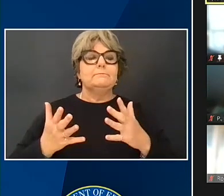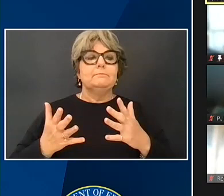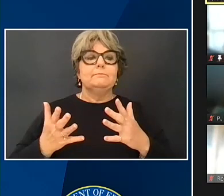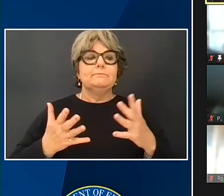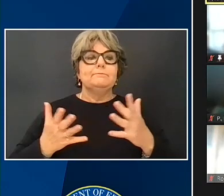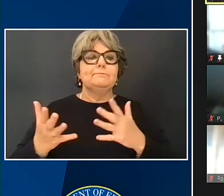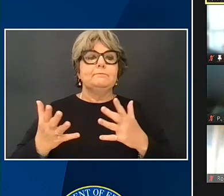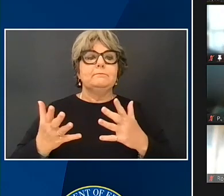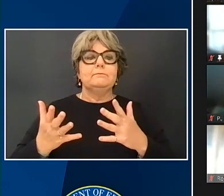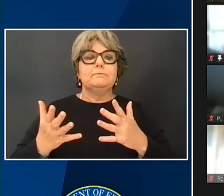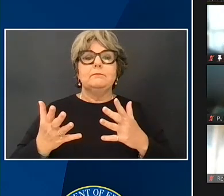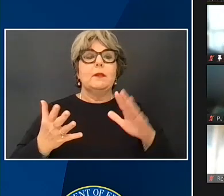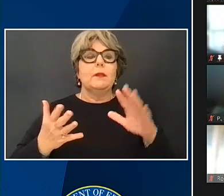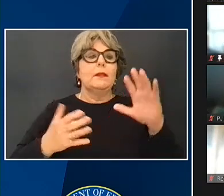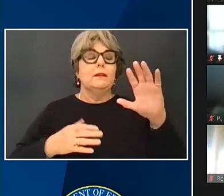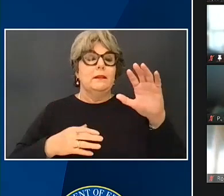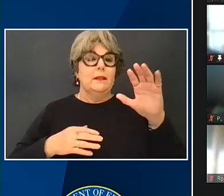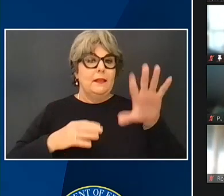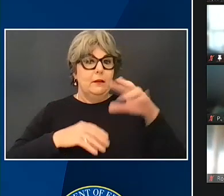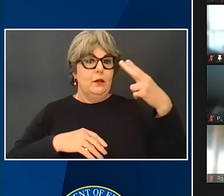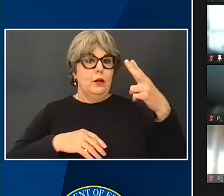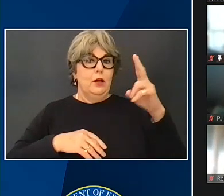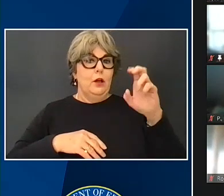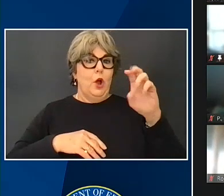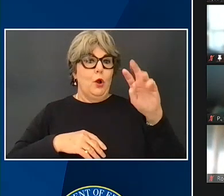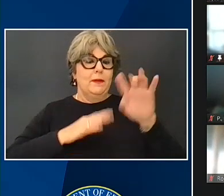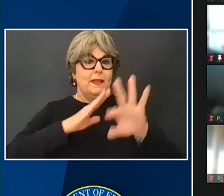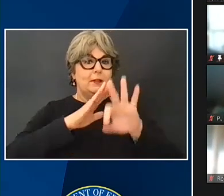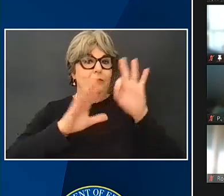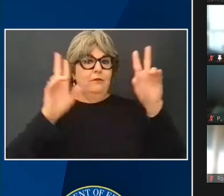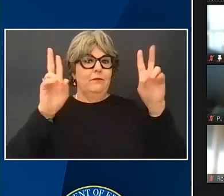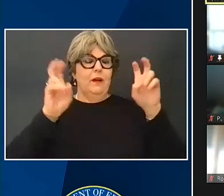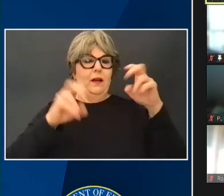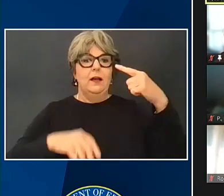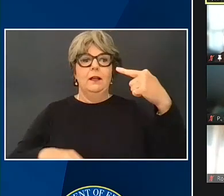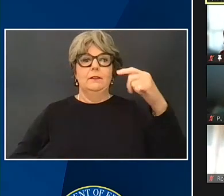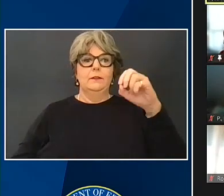or if not, I'll look for it and we'll get it to everybody.